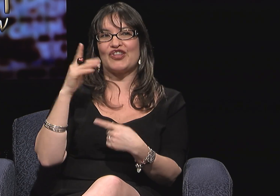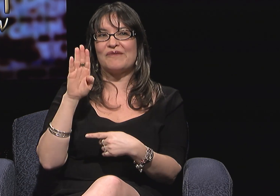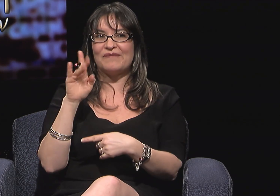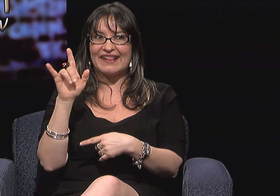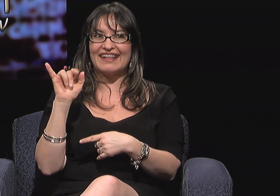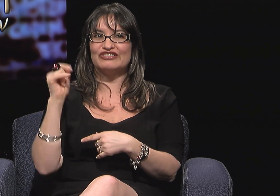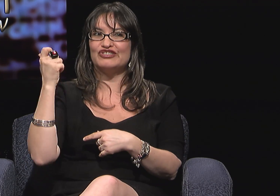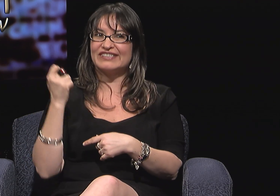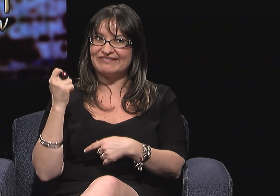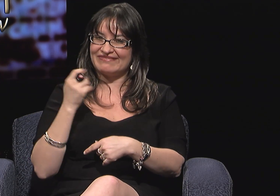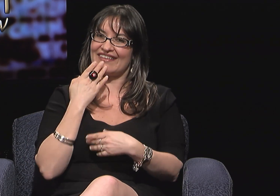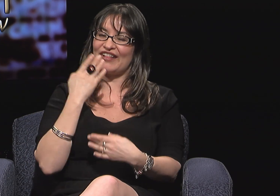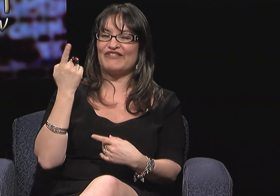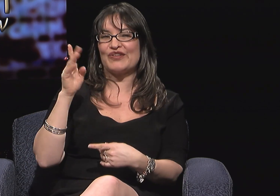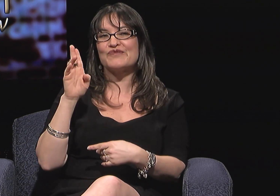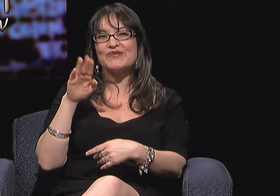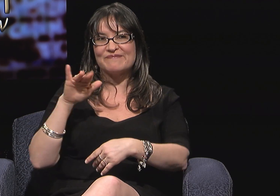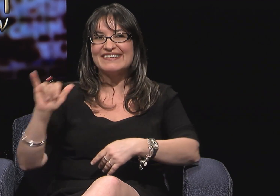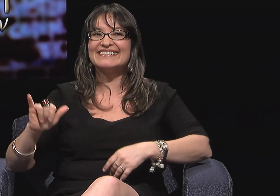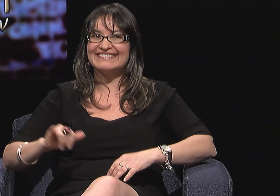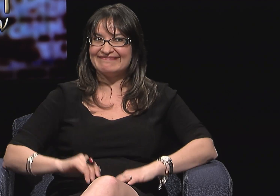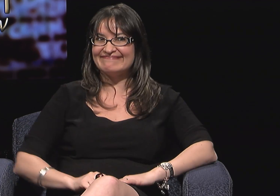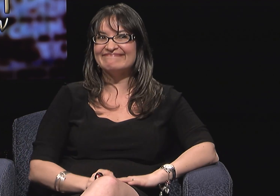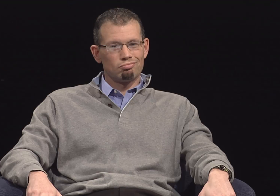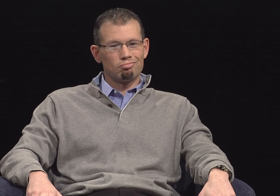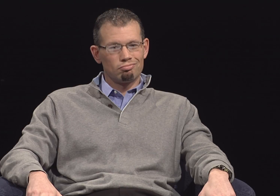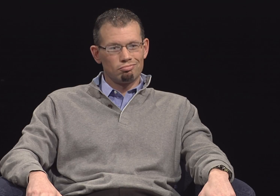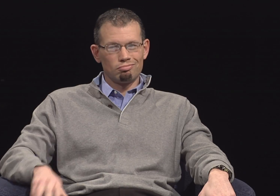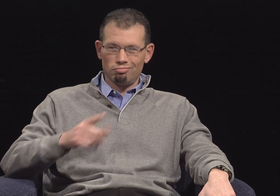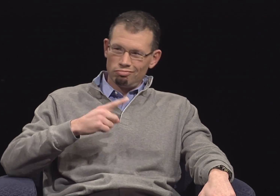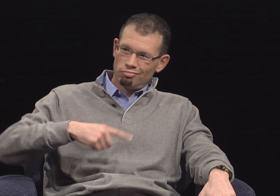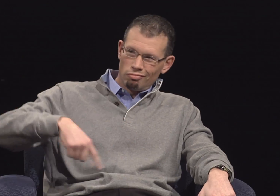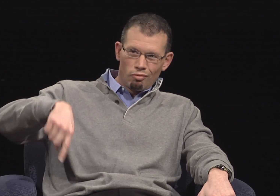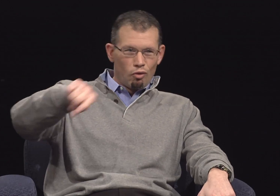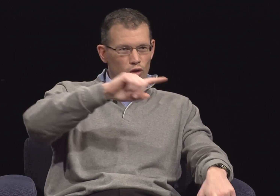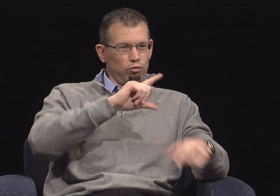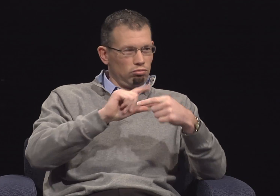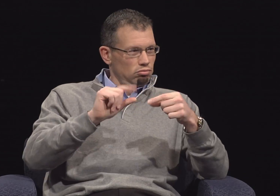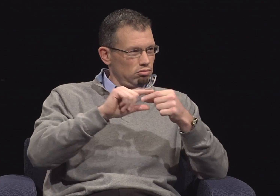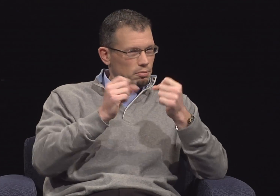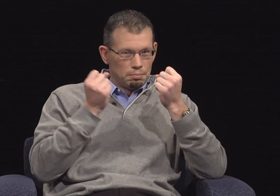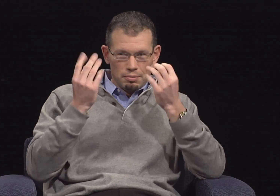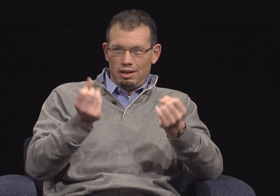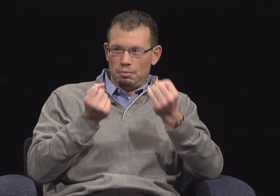and very thankful for the Bummy Leadership Award. We've talked a lot about his accomplishments,